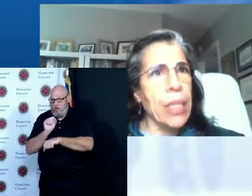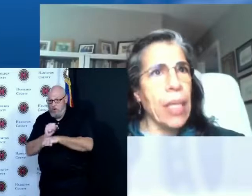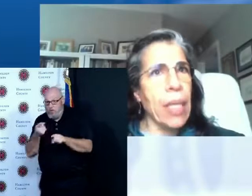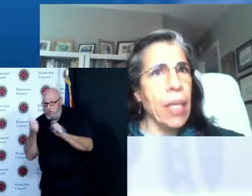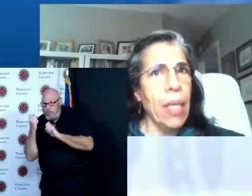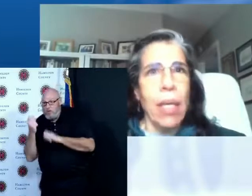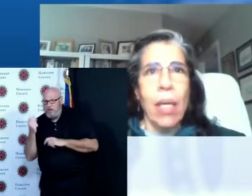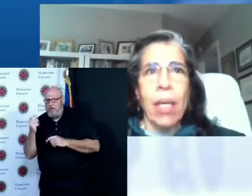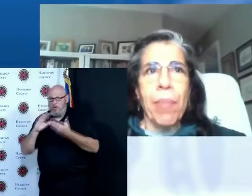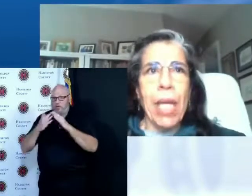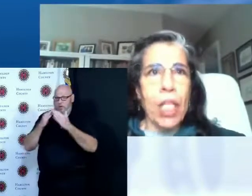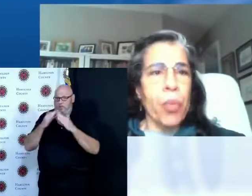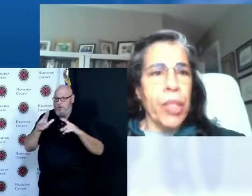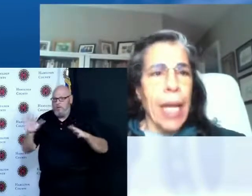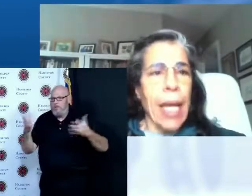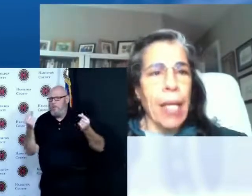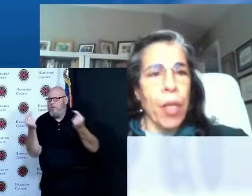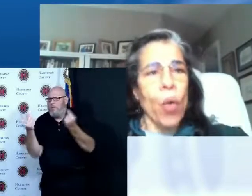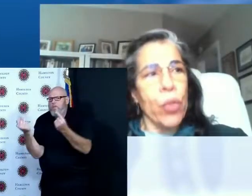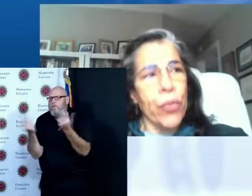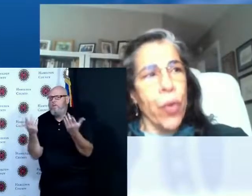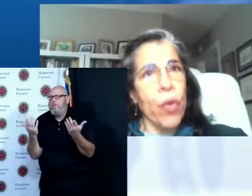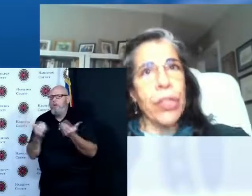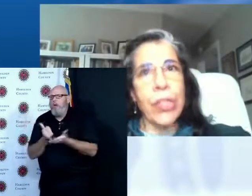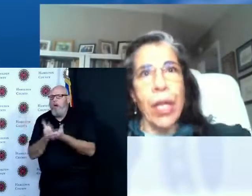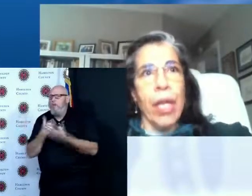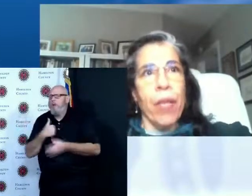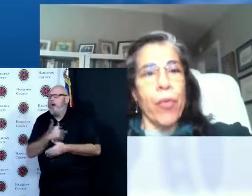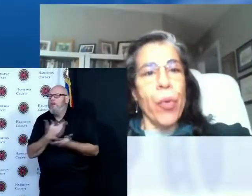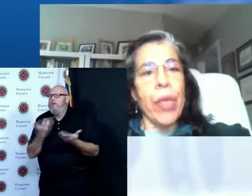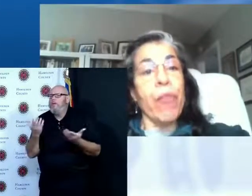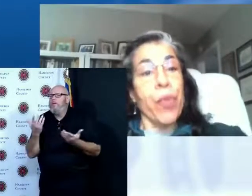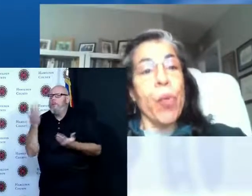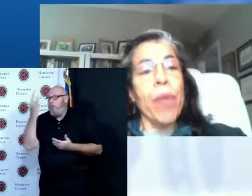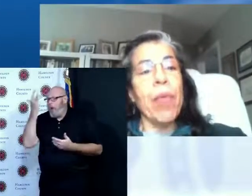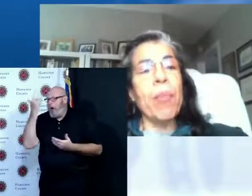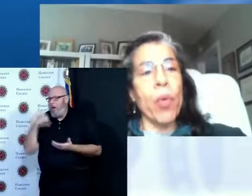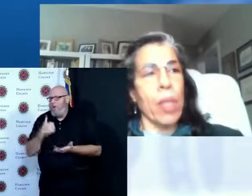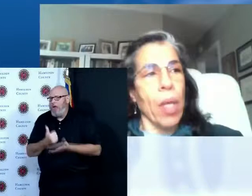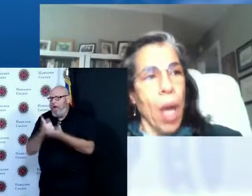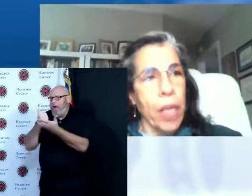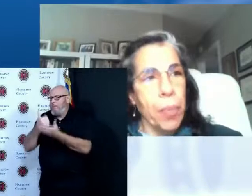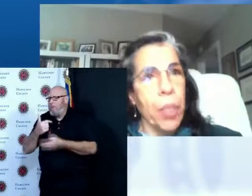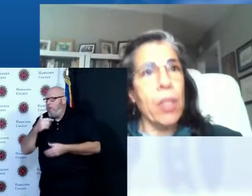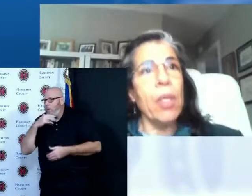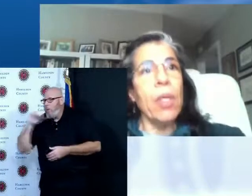we seeing because we're attacking the older folks fewer than fewer of them are going to the hospital